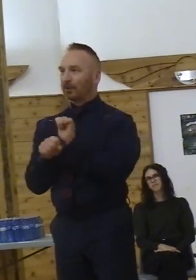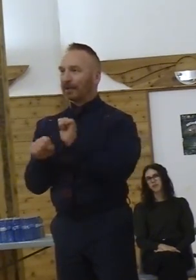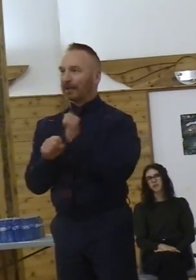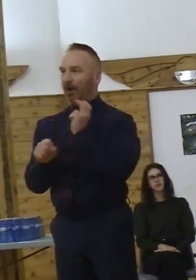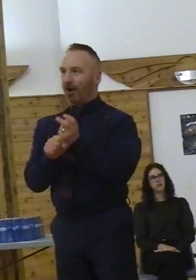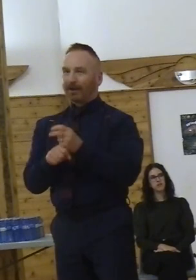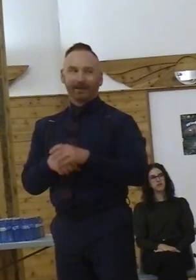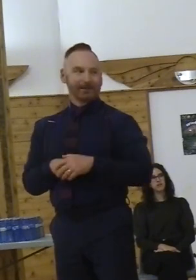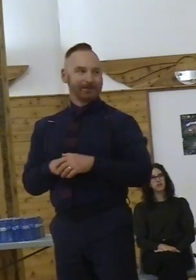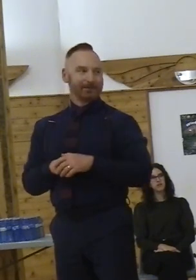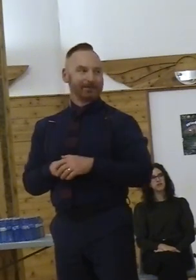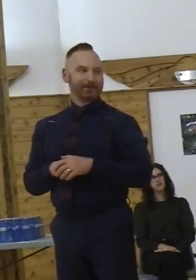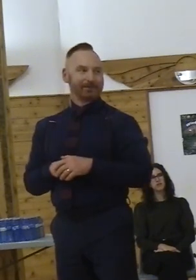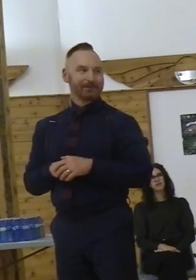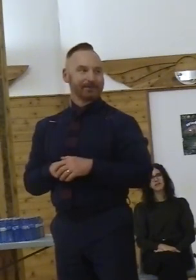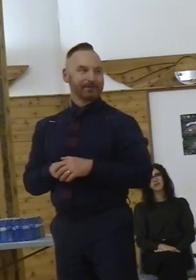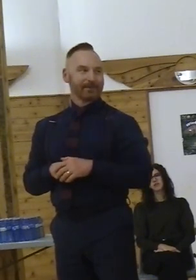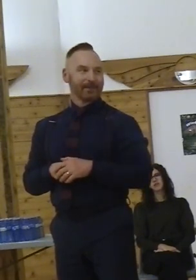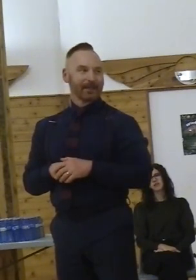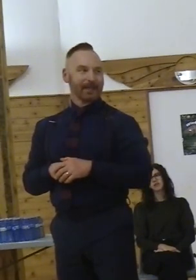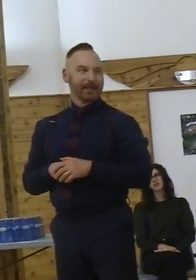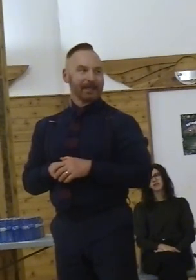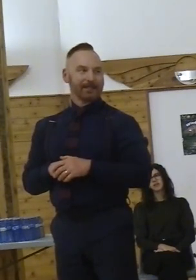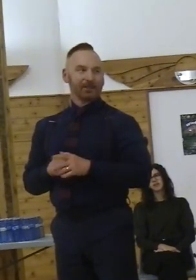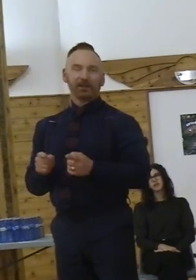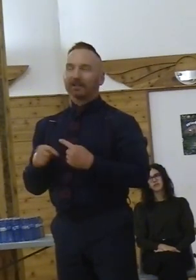She was supposed to come and listen to what's going on here.